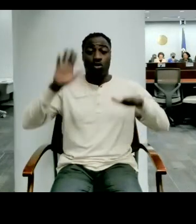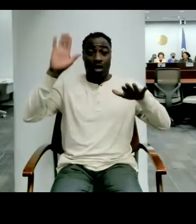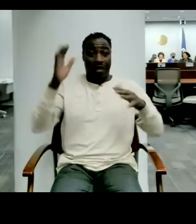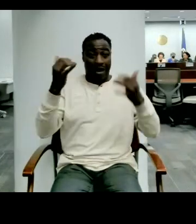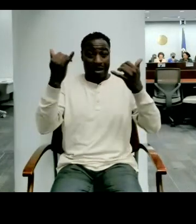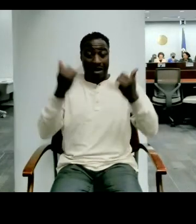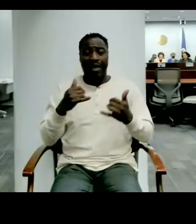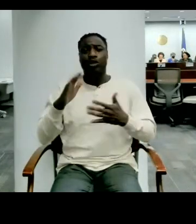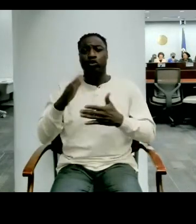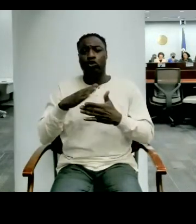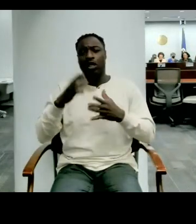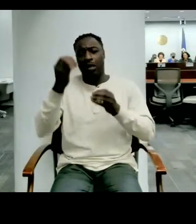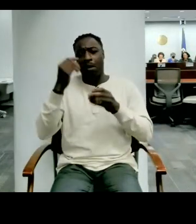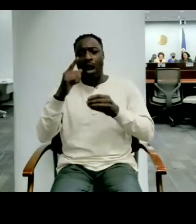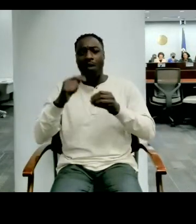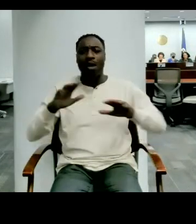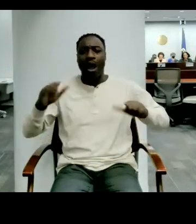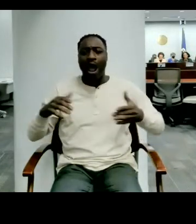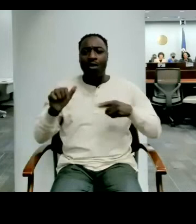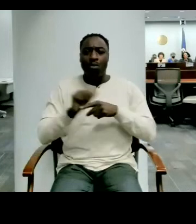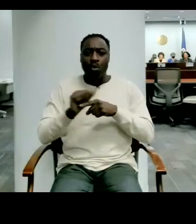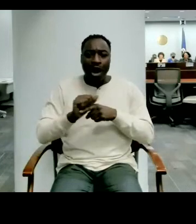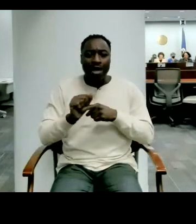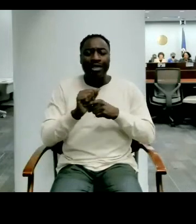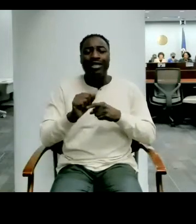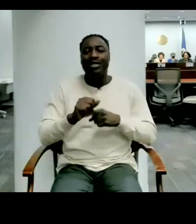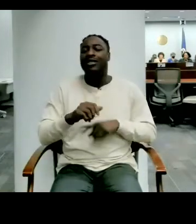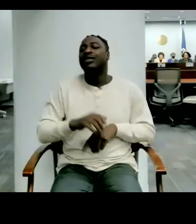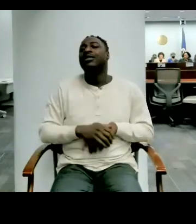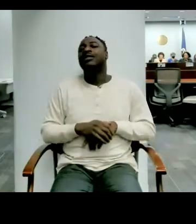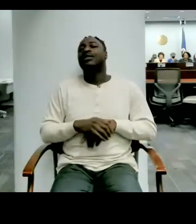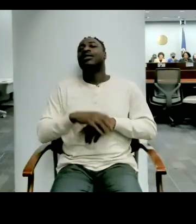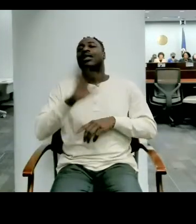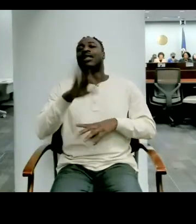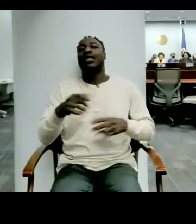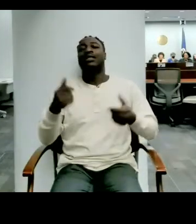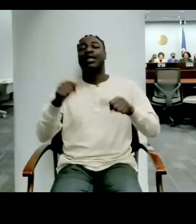share information on hiring practices that deny job opportunities to older workers.